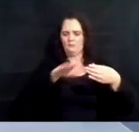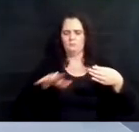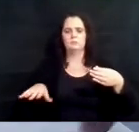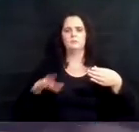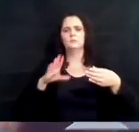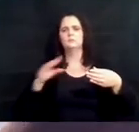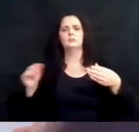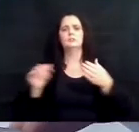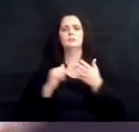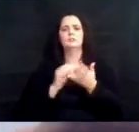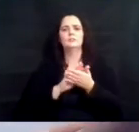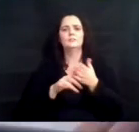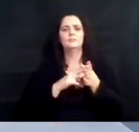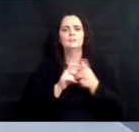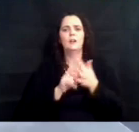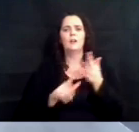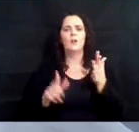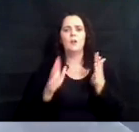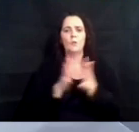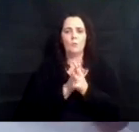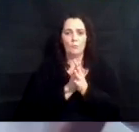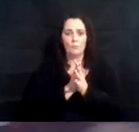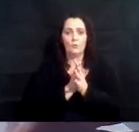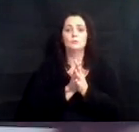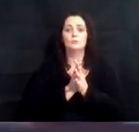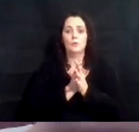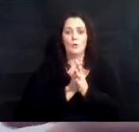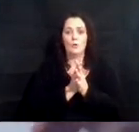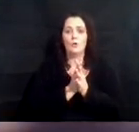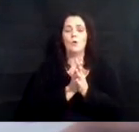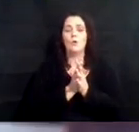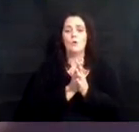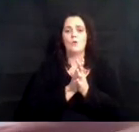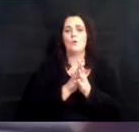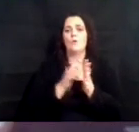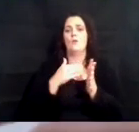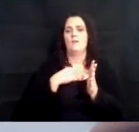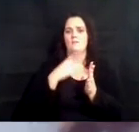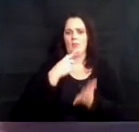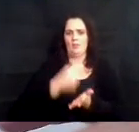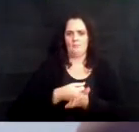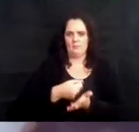cast shadow, I'm gonna come down beneath my teacup and I'm gonna draw that cast shadow.